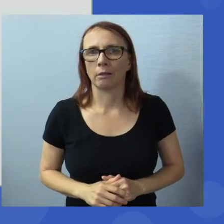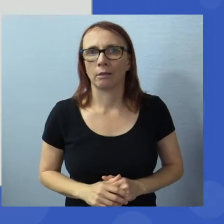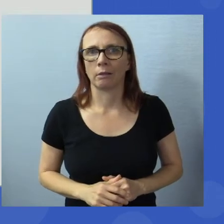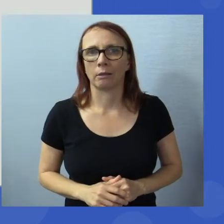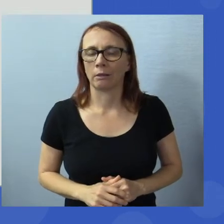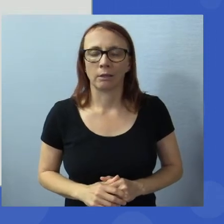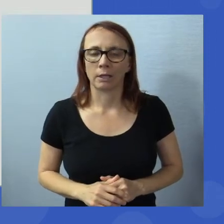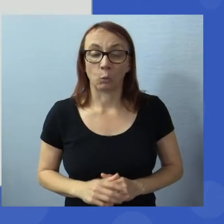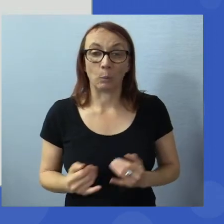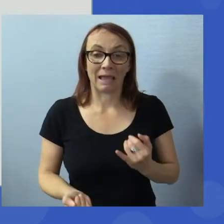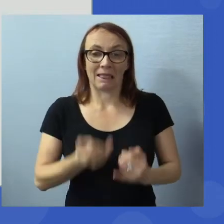if you strongly agree with that statement